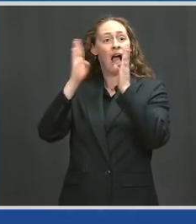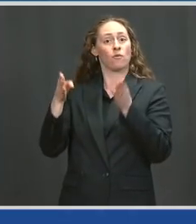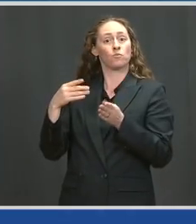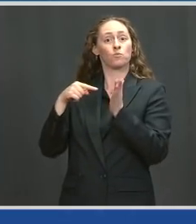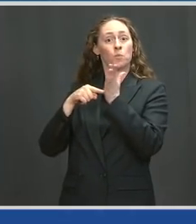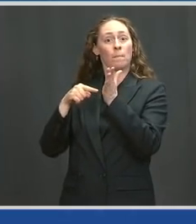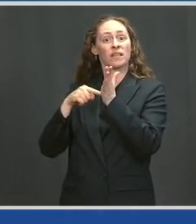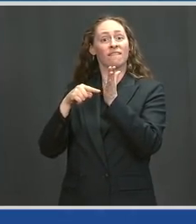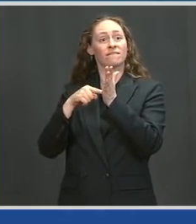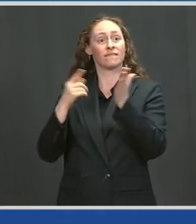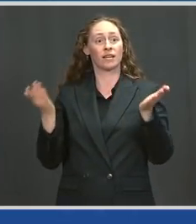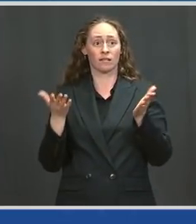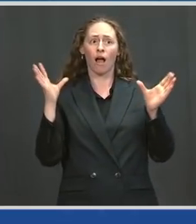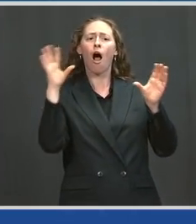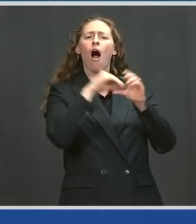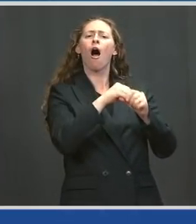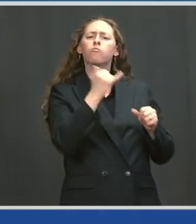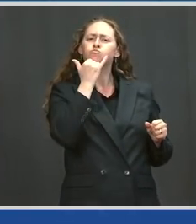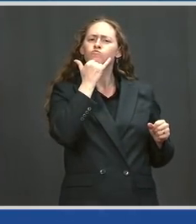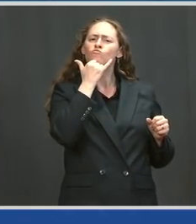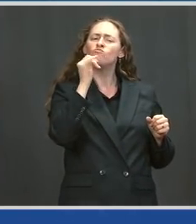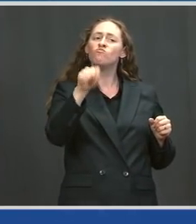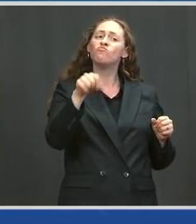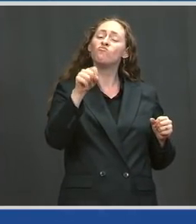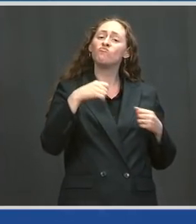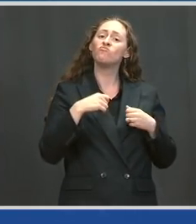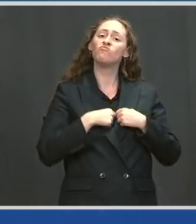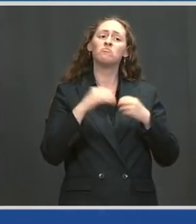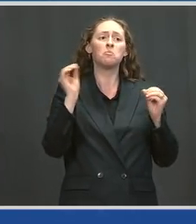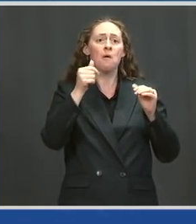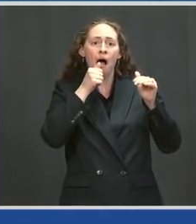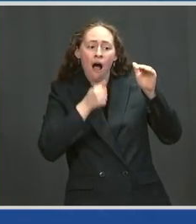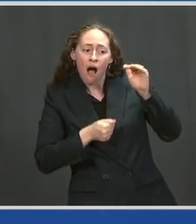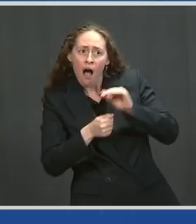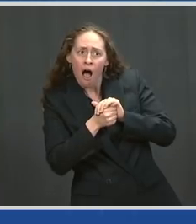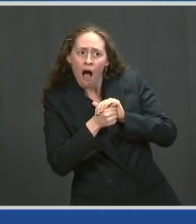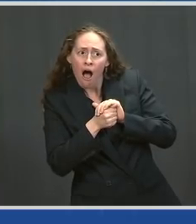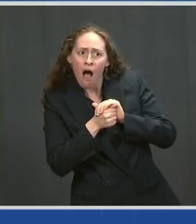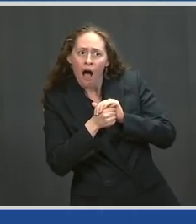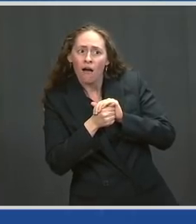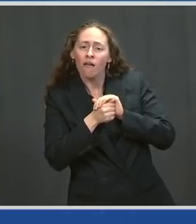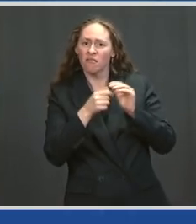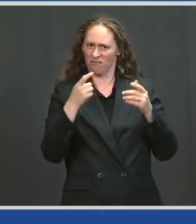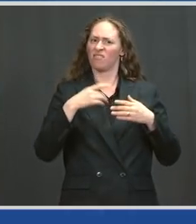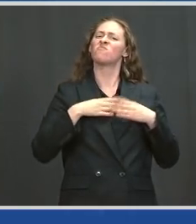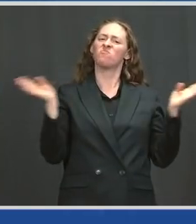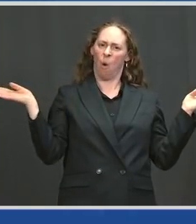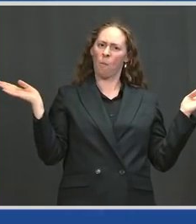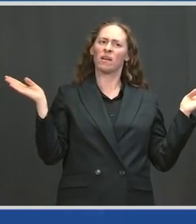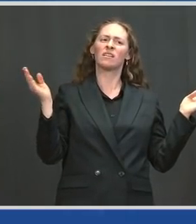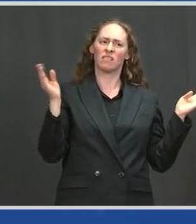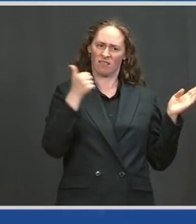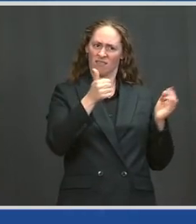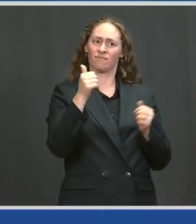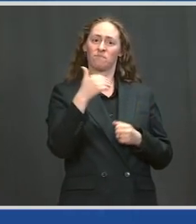There were five, if I'm not mistaken, could have been seven, I think it was five members of the United States Senate, open members of the Klan.